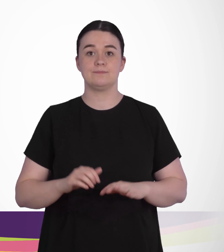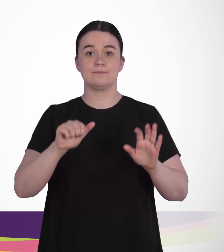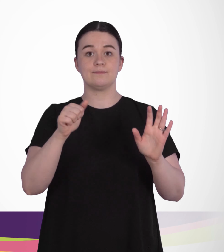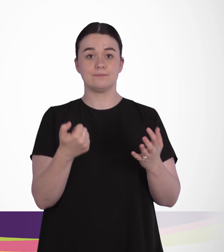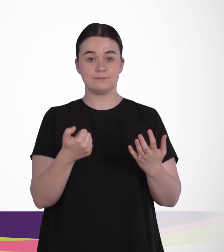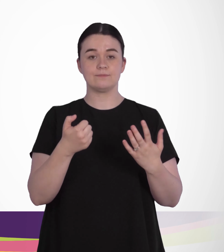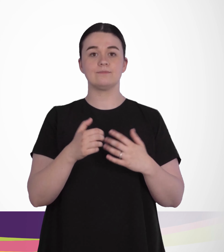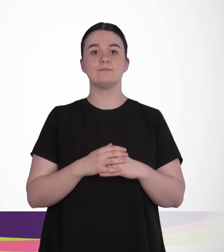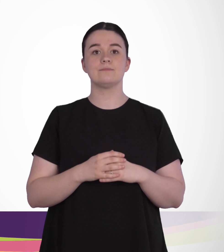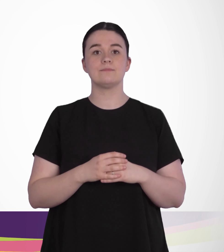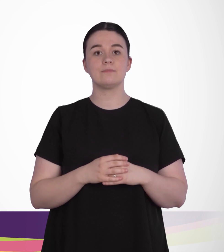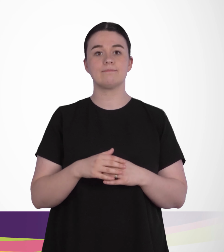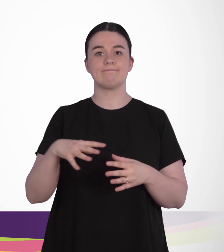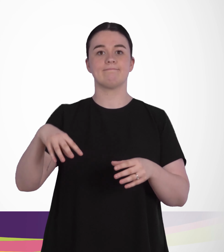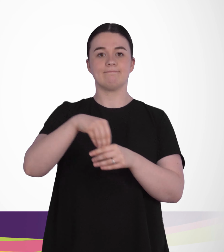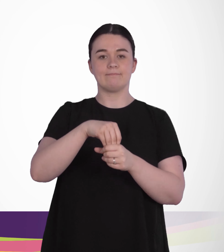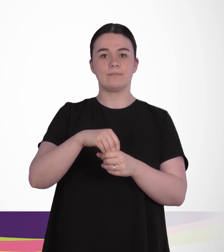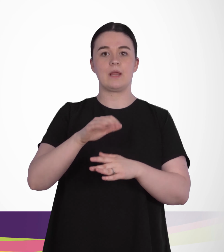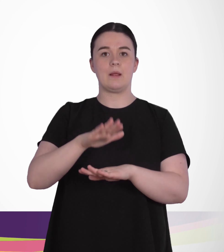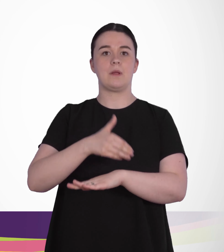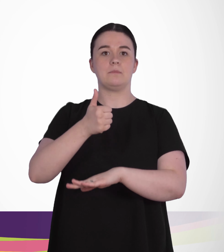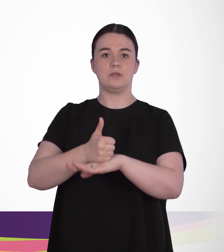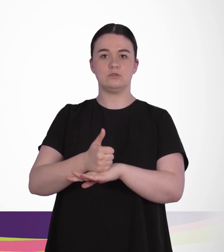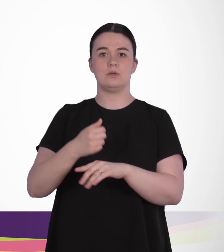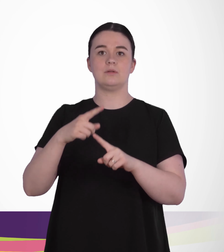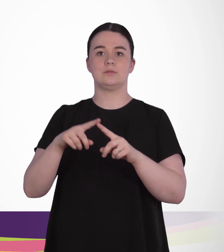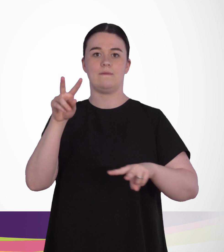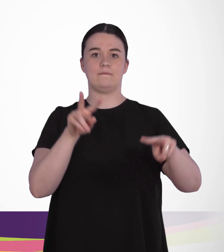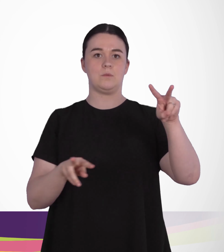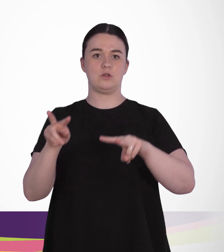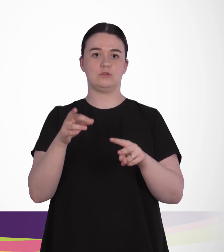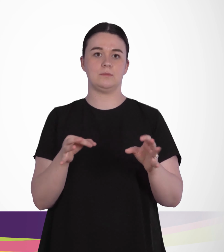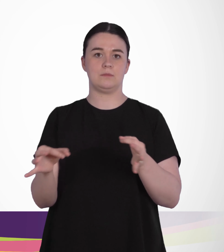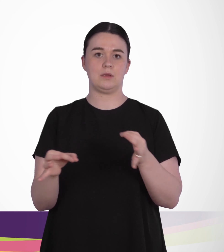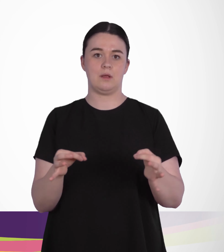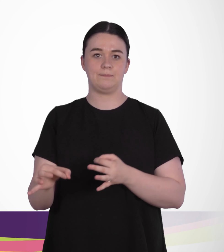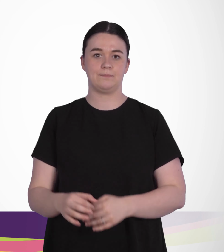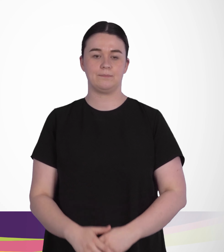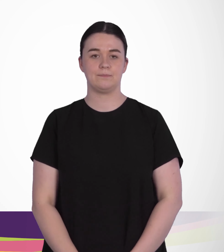• Adding an implementation and evaluation plan.